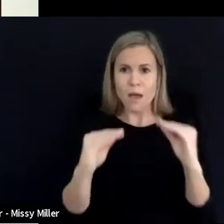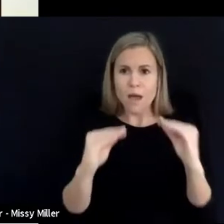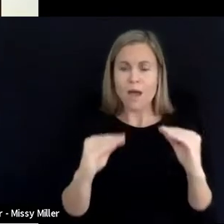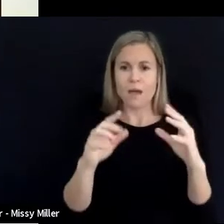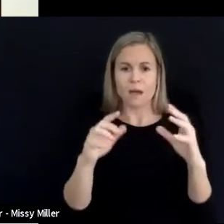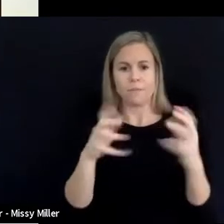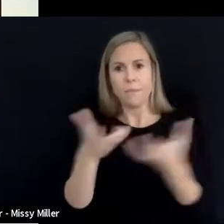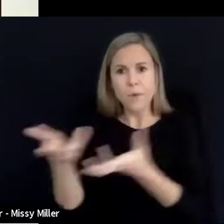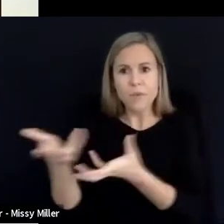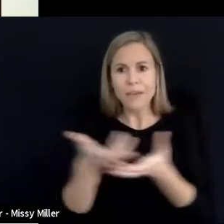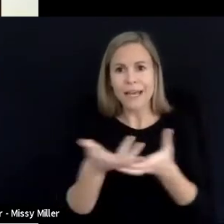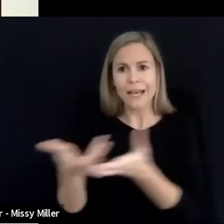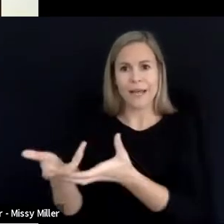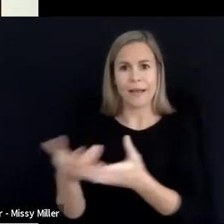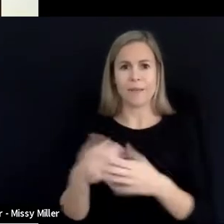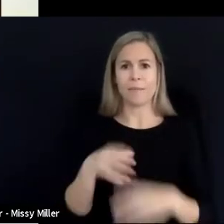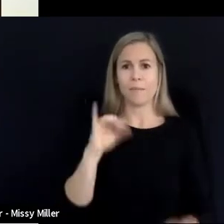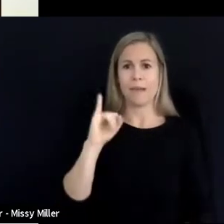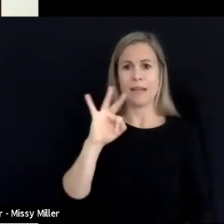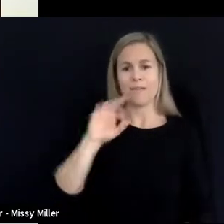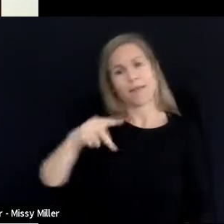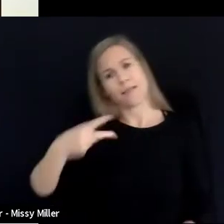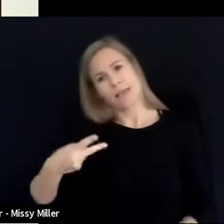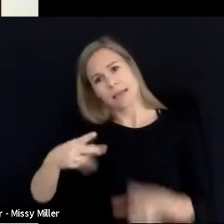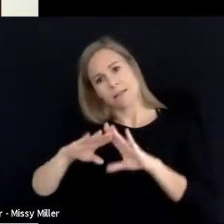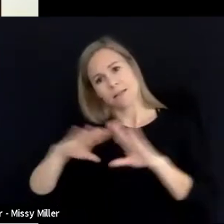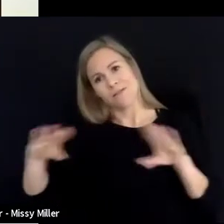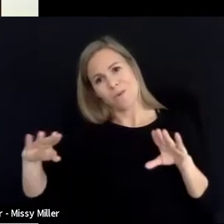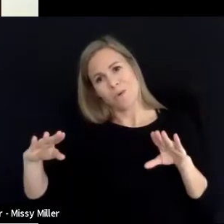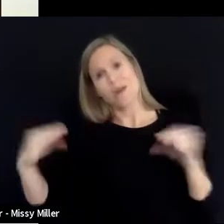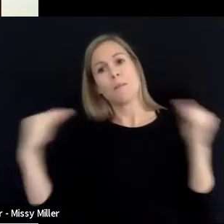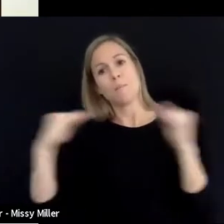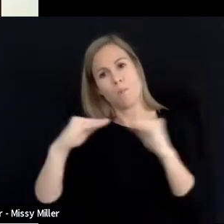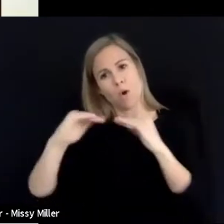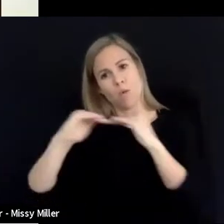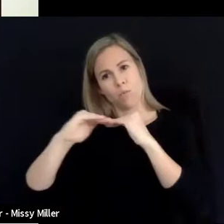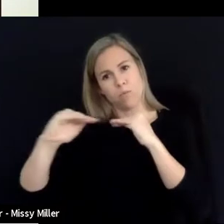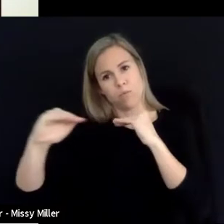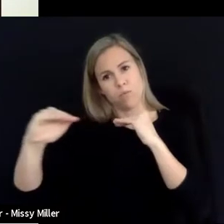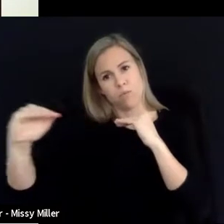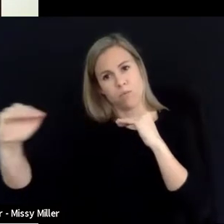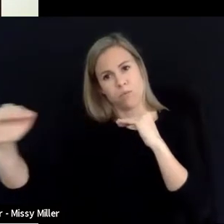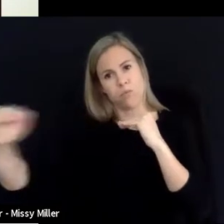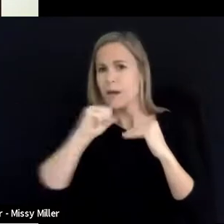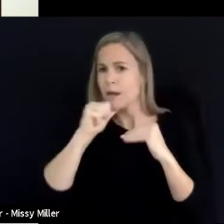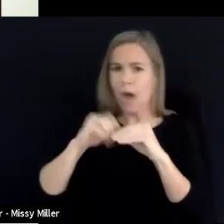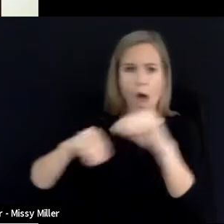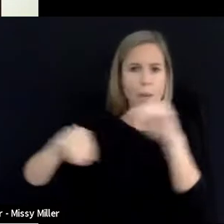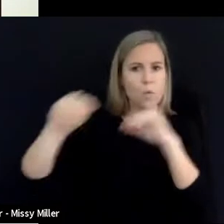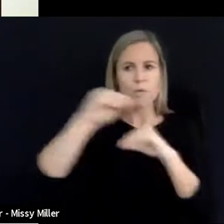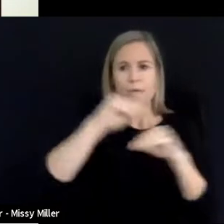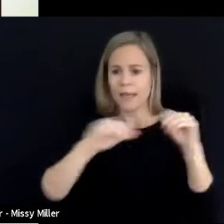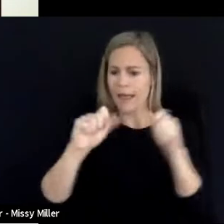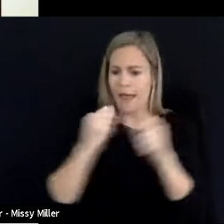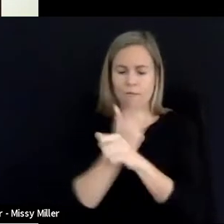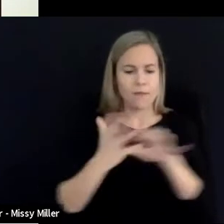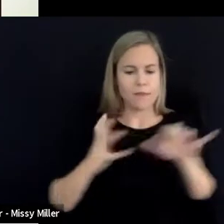Lying on the floor is certainly a lot more stable. And he doesn't have to worry about his world kind of moving around too much.